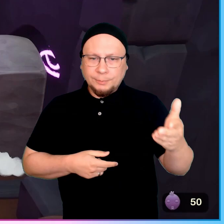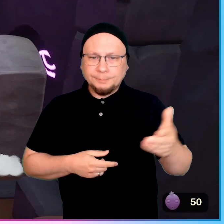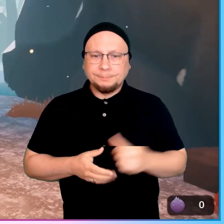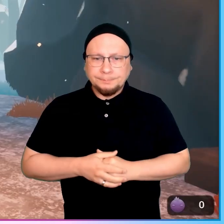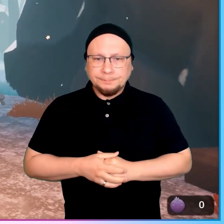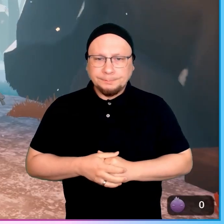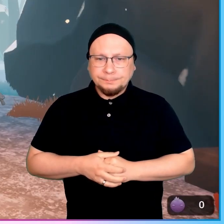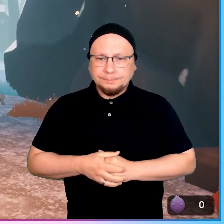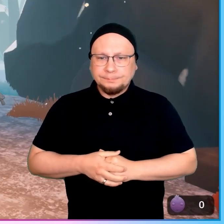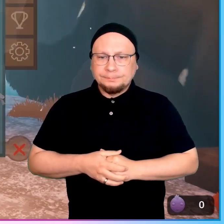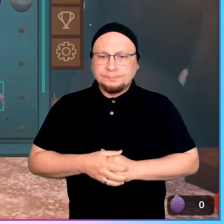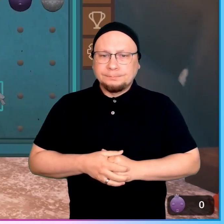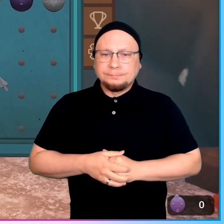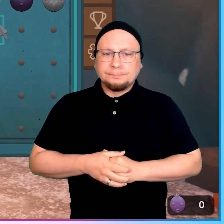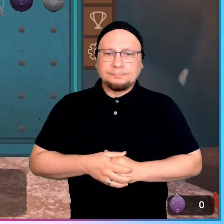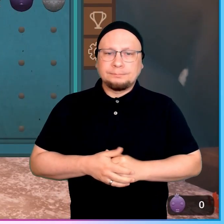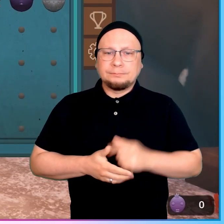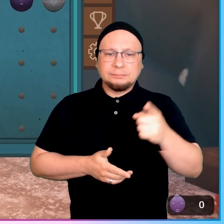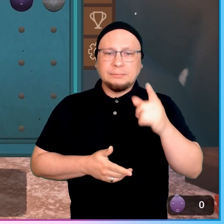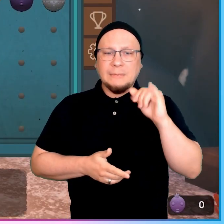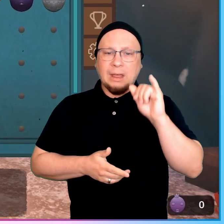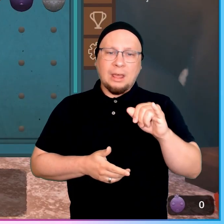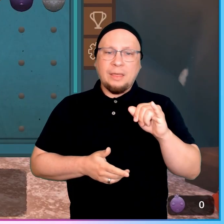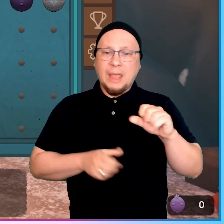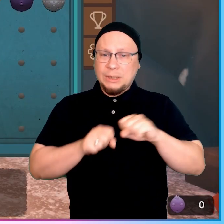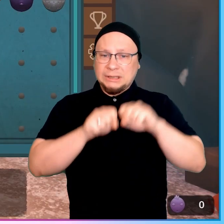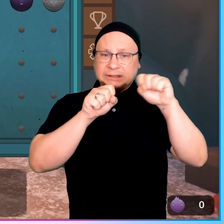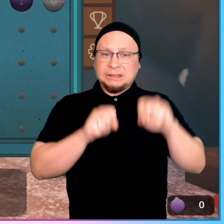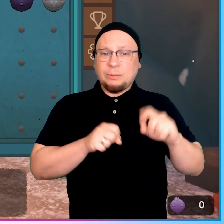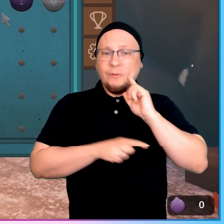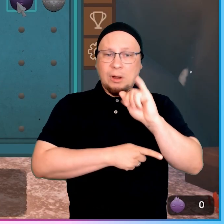Our intuitive inventory systems make managing items a breeze,